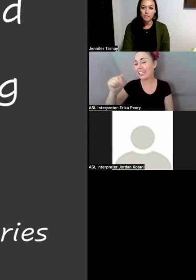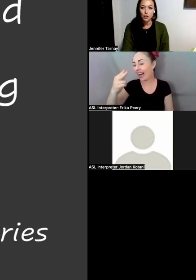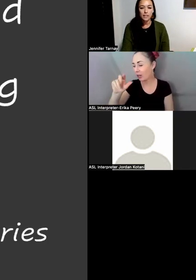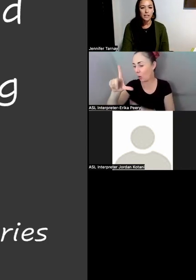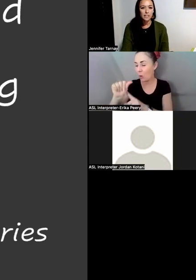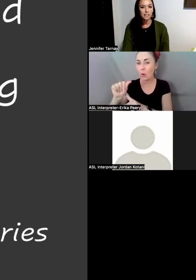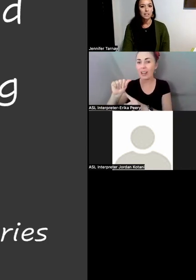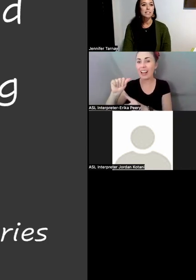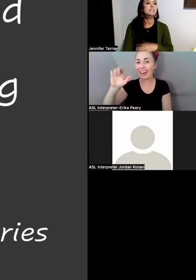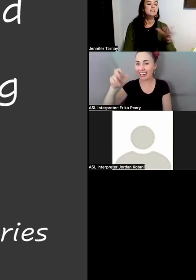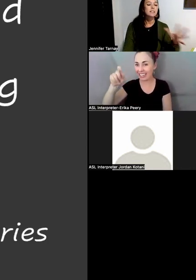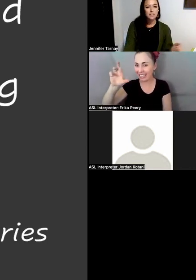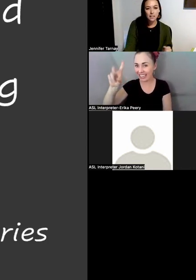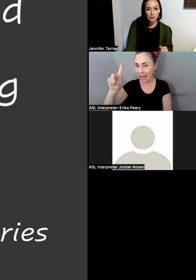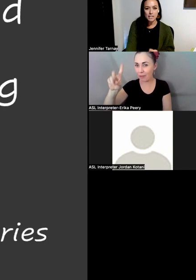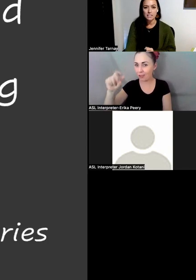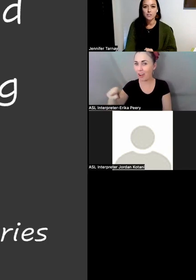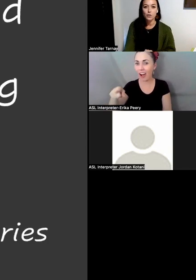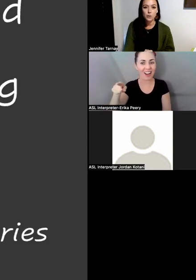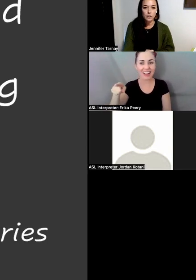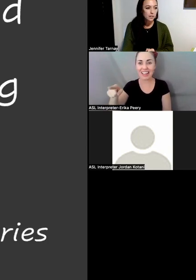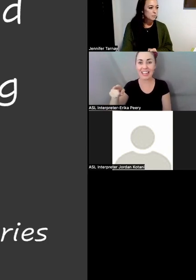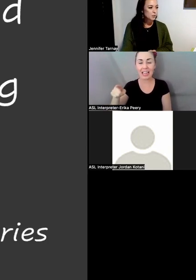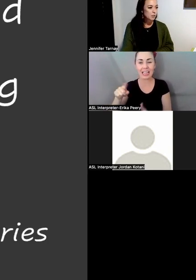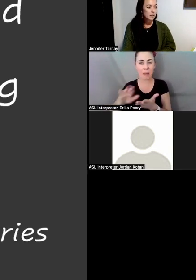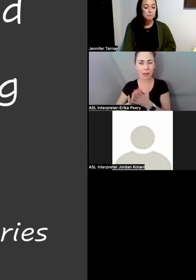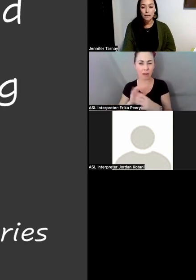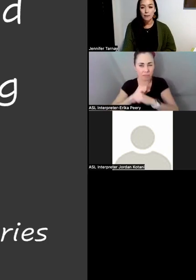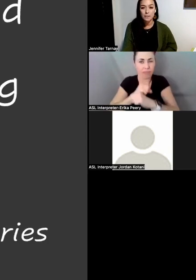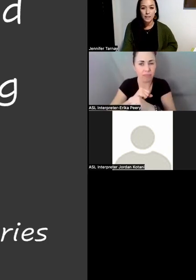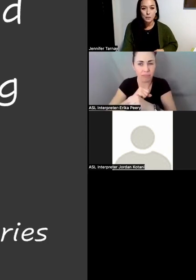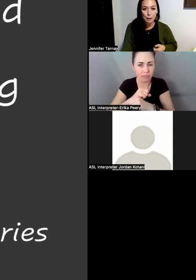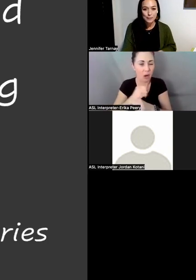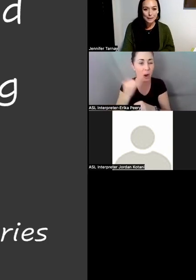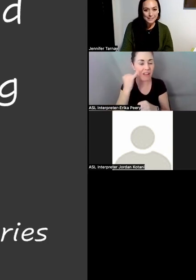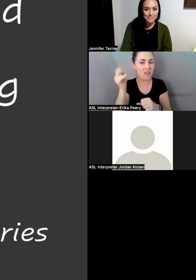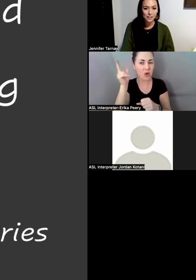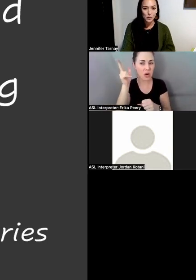leopard dog. Gets a little protective. If you hear him screaming in the background, I do apologize.